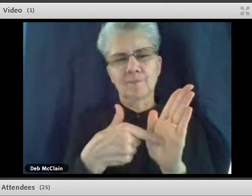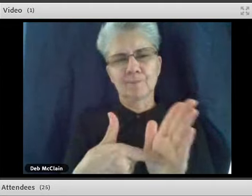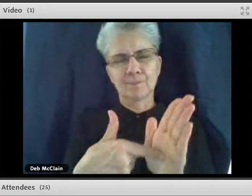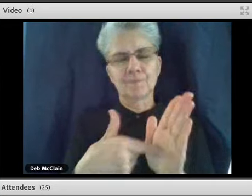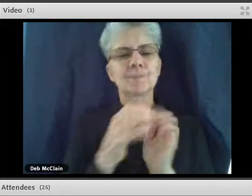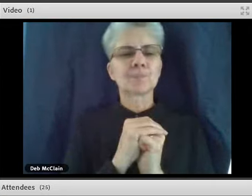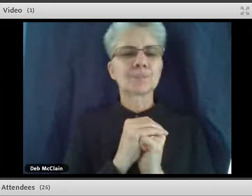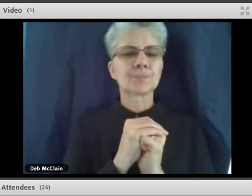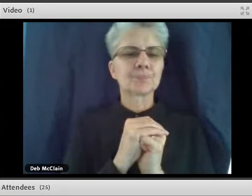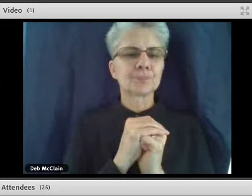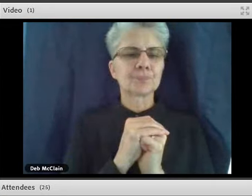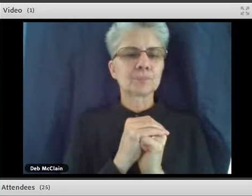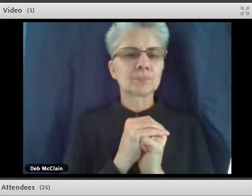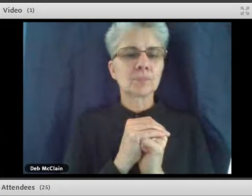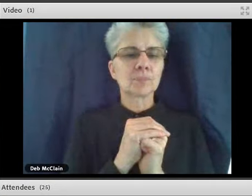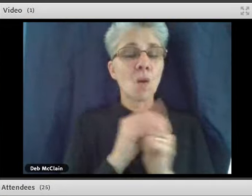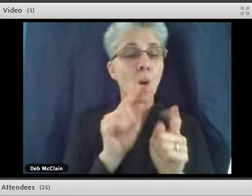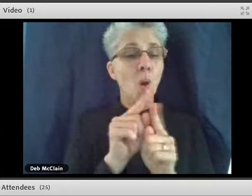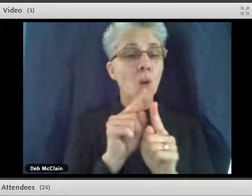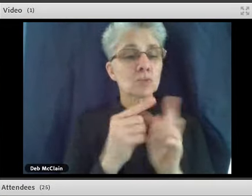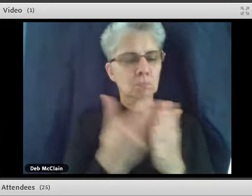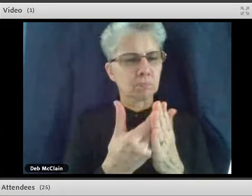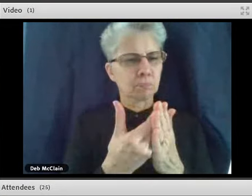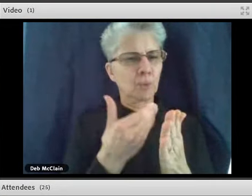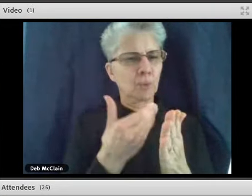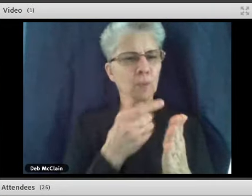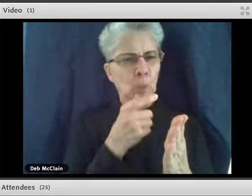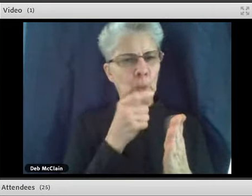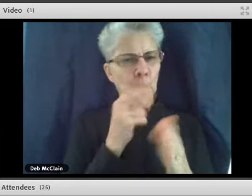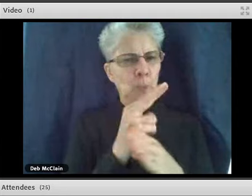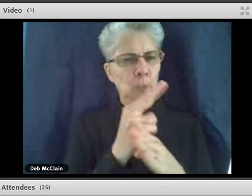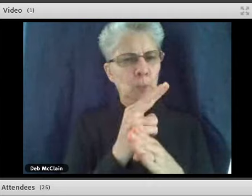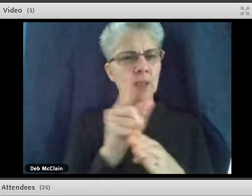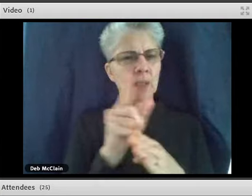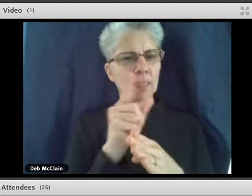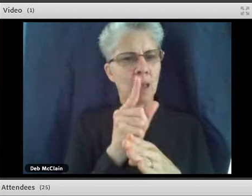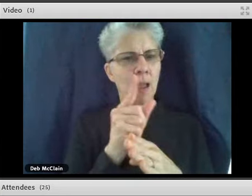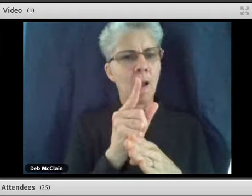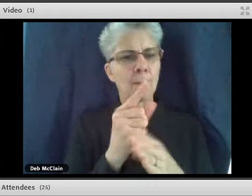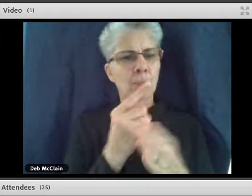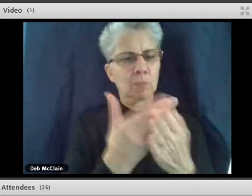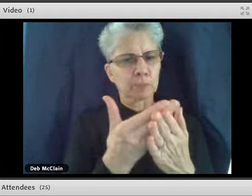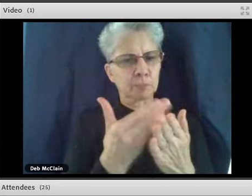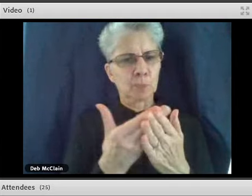And statistics are kind of one of the best ways. Also, these statistics will help you in terms of your, who is your patron?